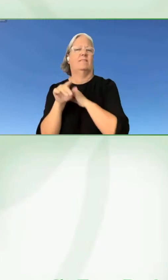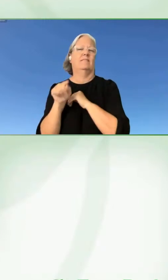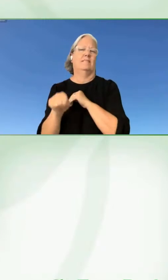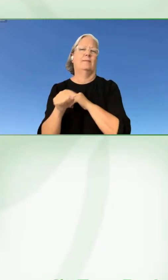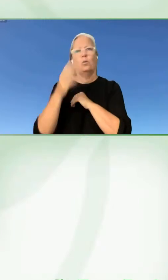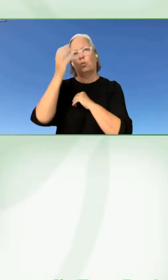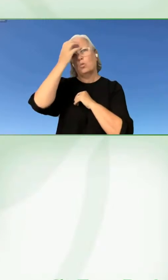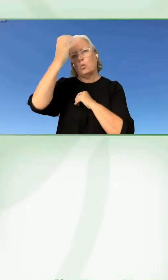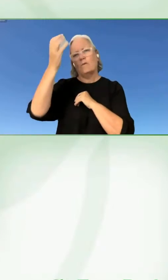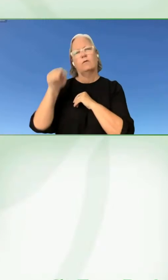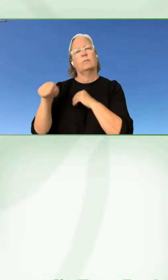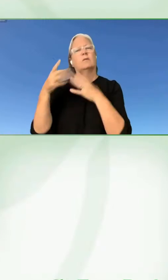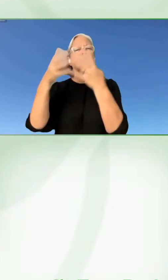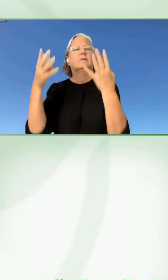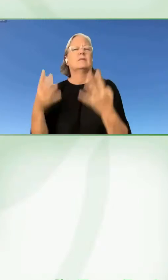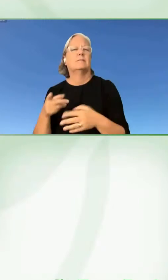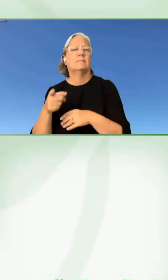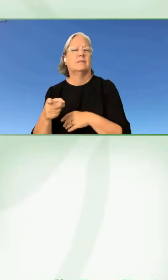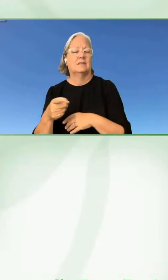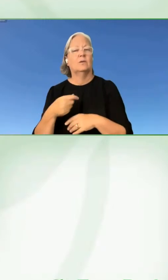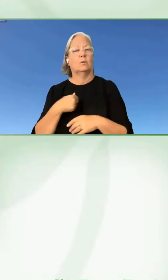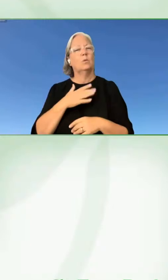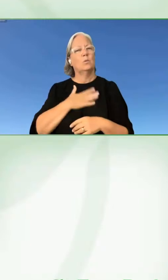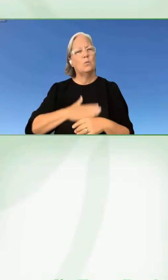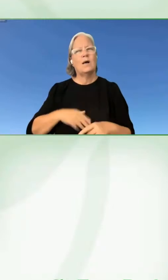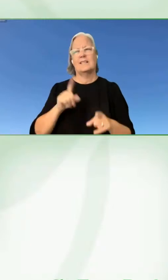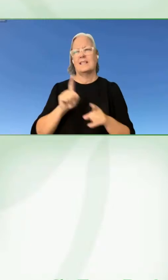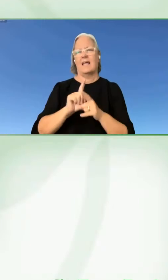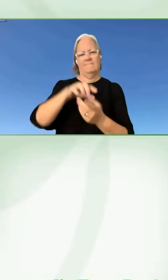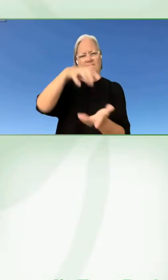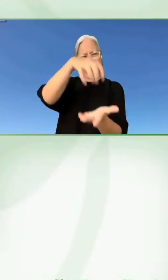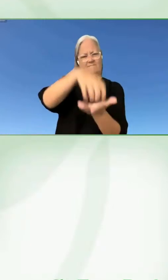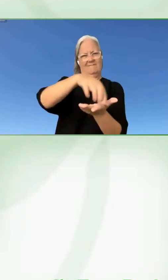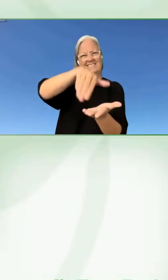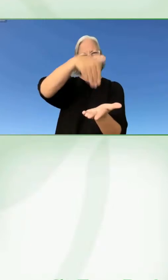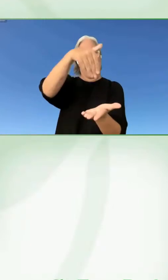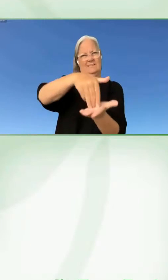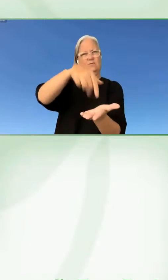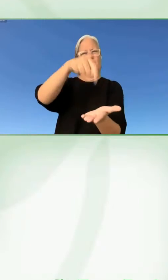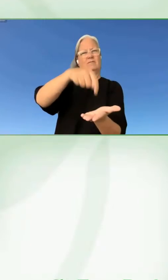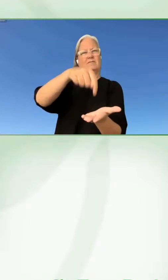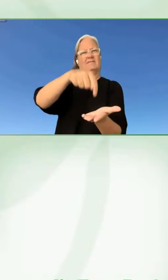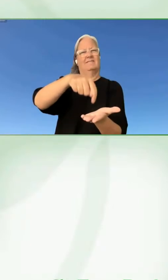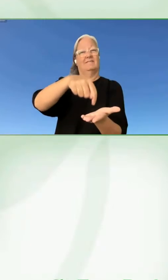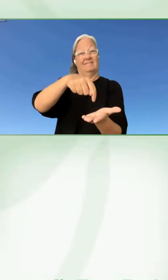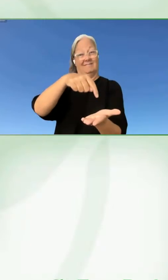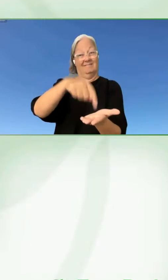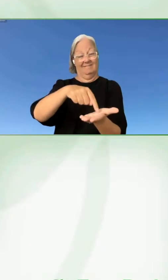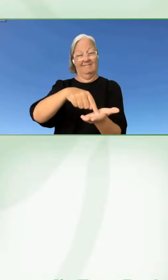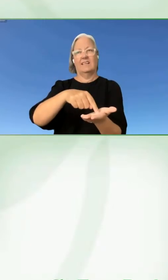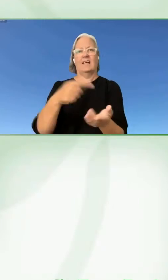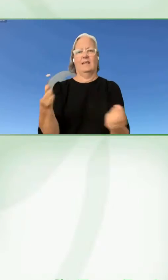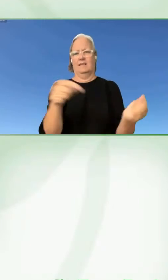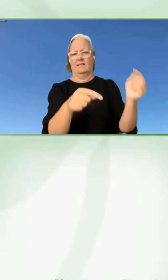In case we need to get to them with some services, it is a way to do that. We are also diversifying entry points.